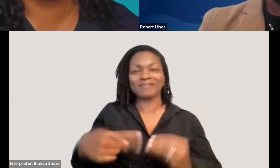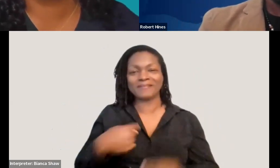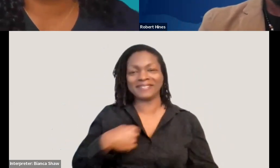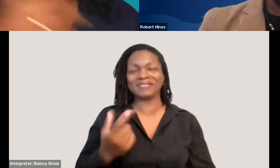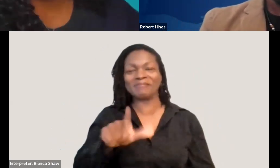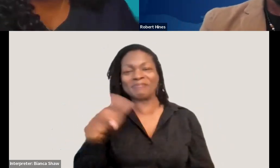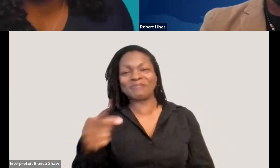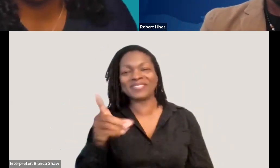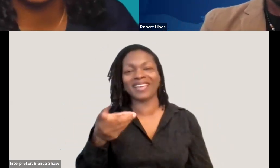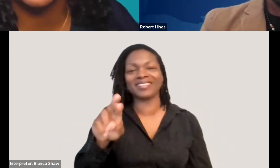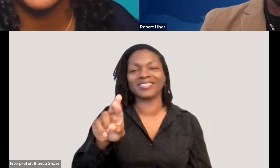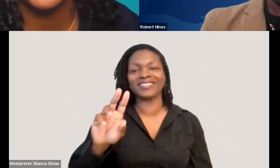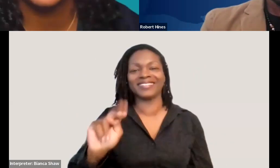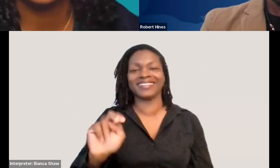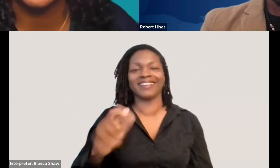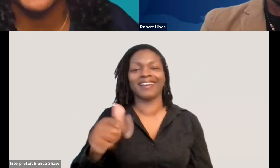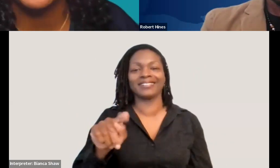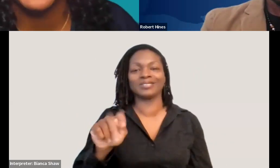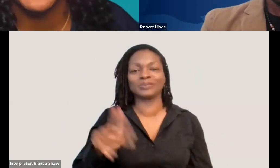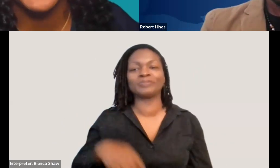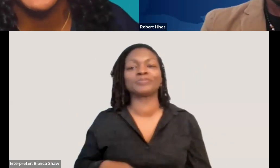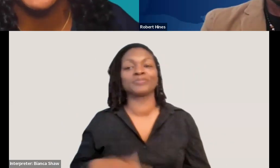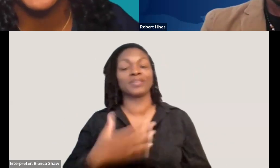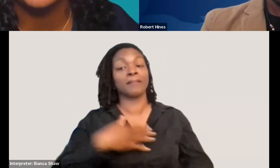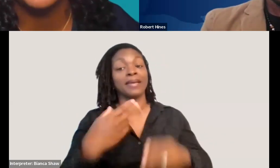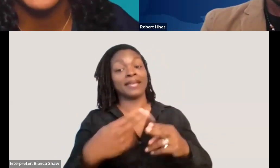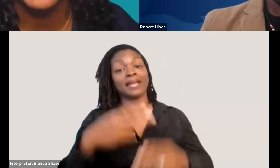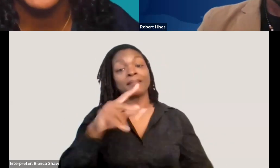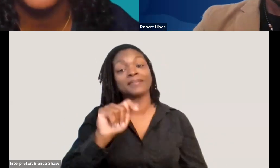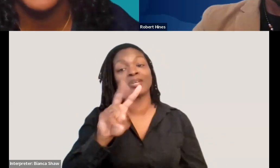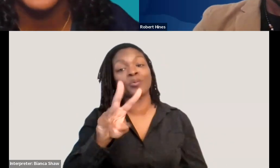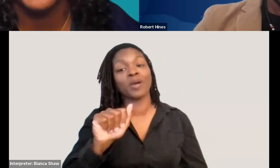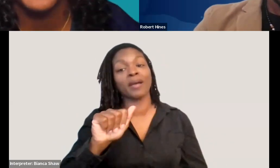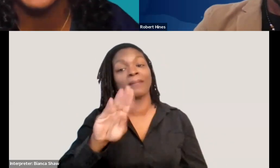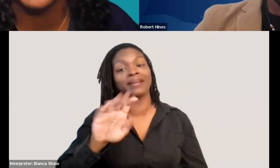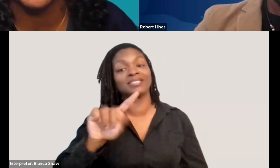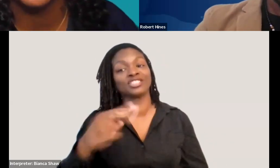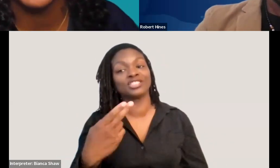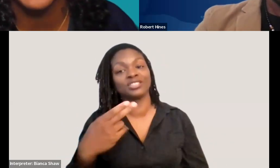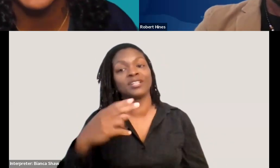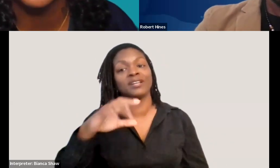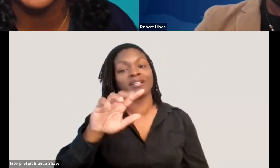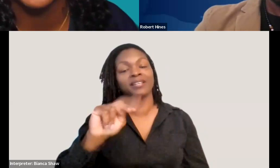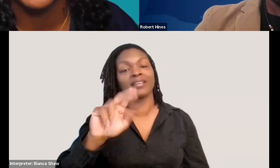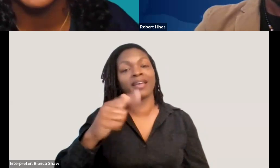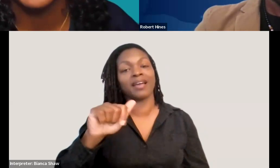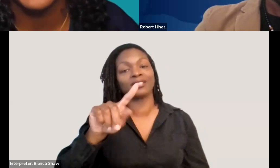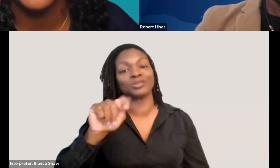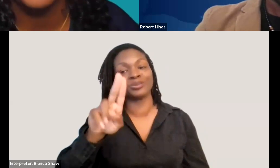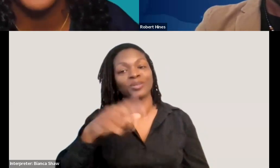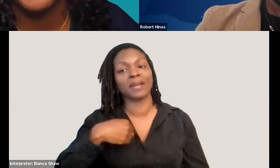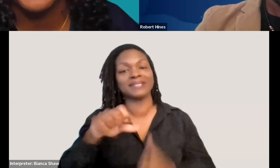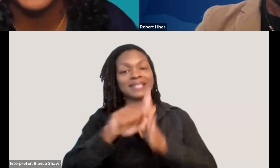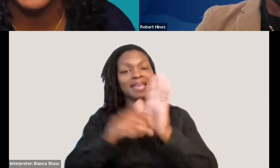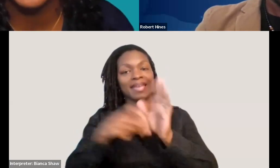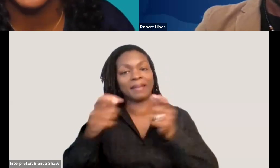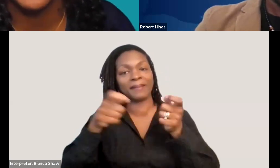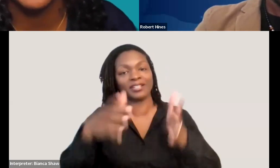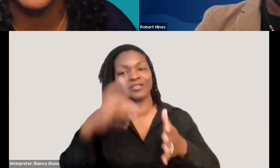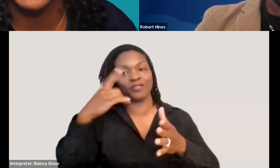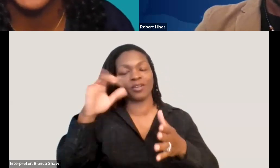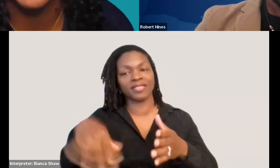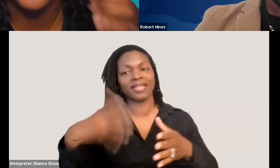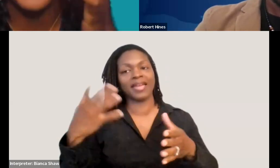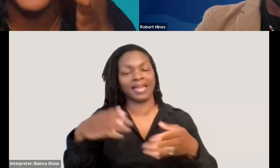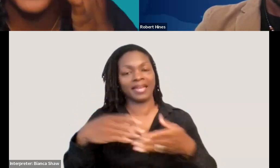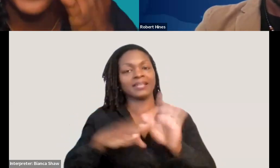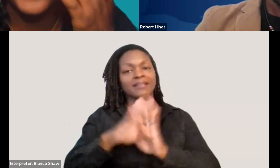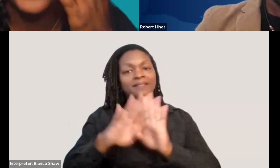Hello, everyone. I am to Wavish Nagasu, the implementation manager for the state health assessment and state health improvement plan here at the Louisiana Department of Health.